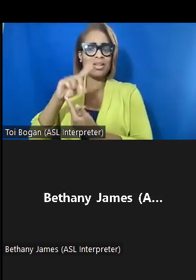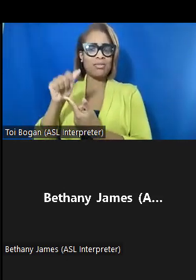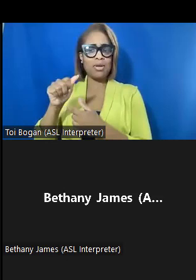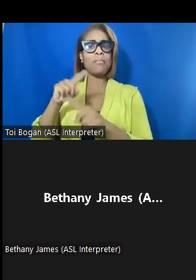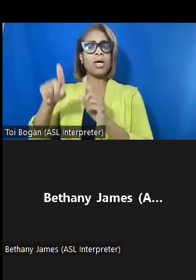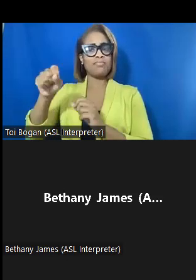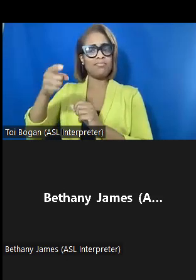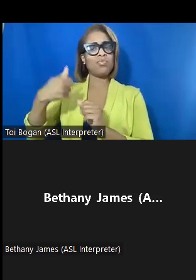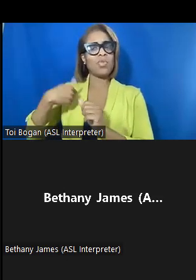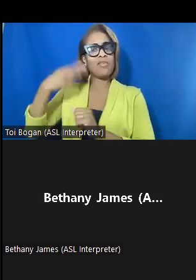You are protected under the law.